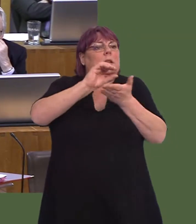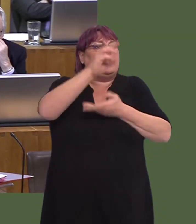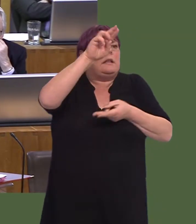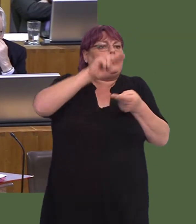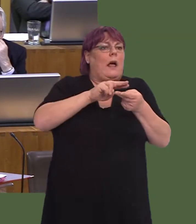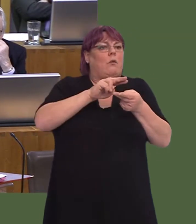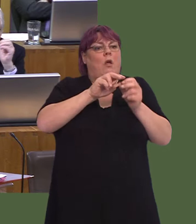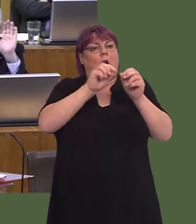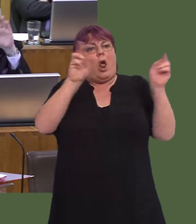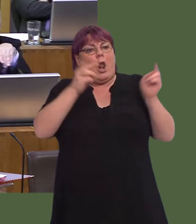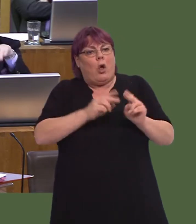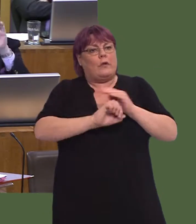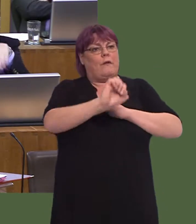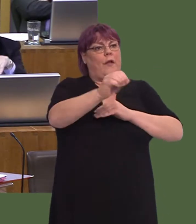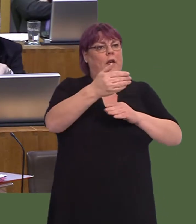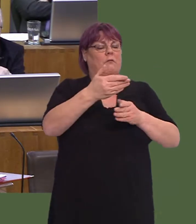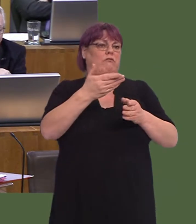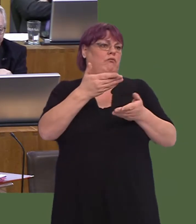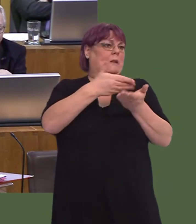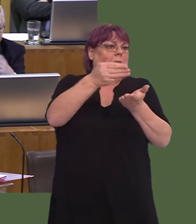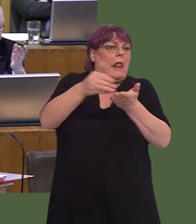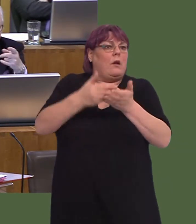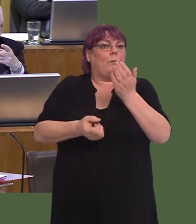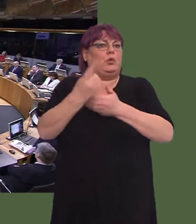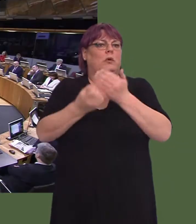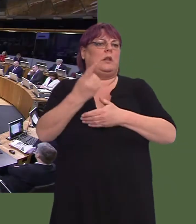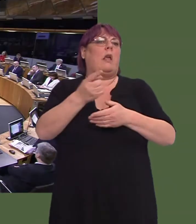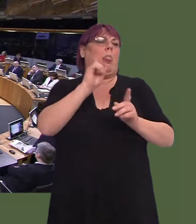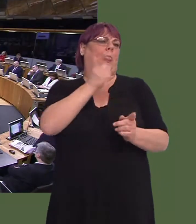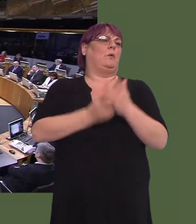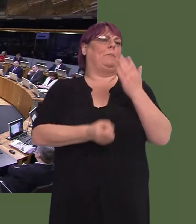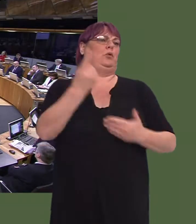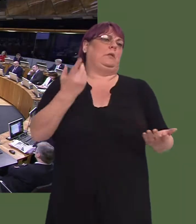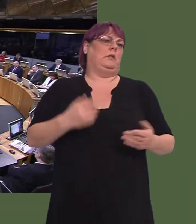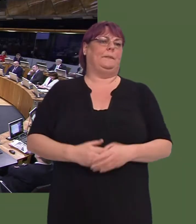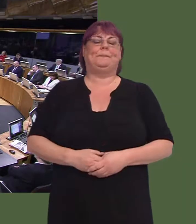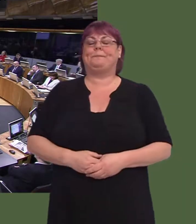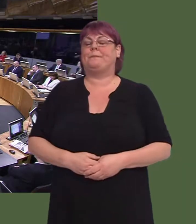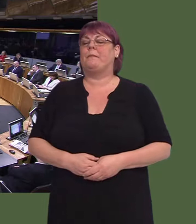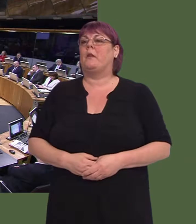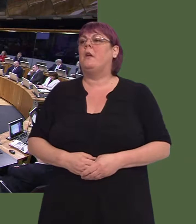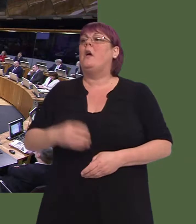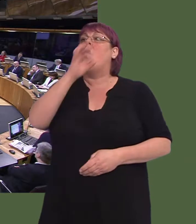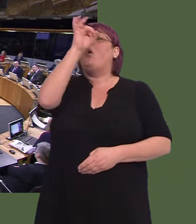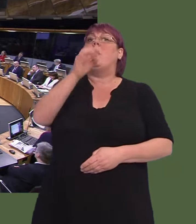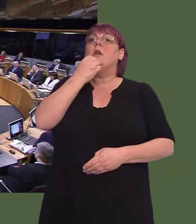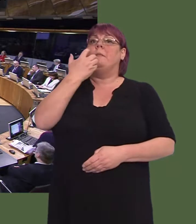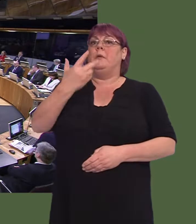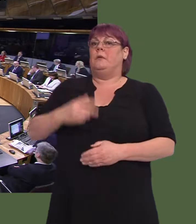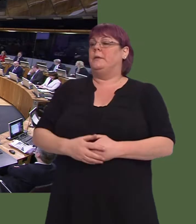actually an opportunity. Caroline Jones AM: 3.